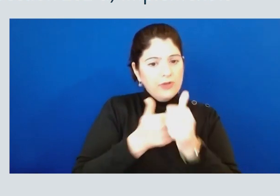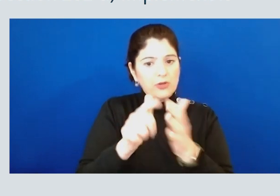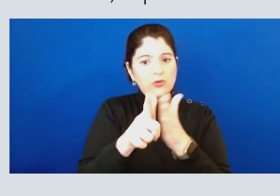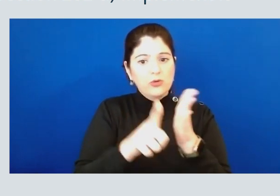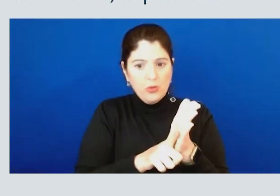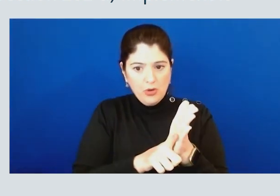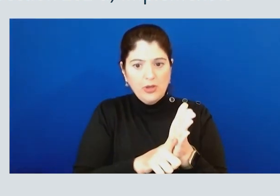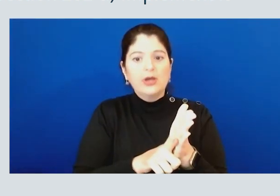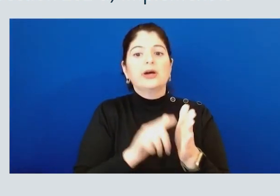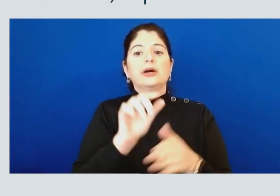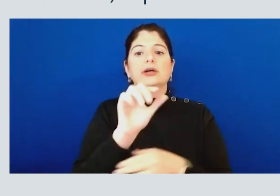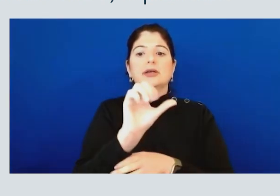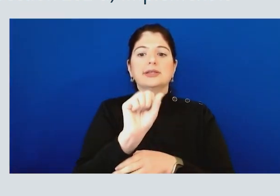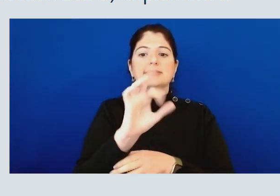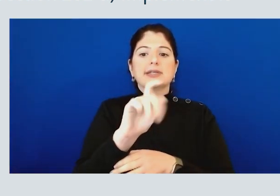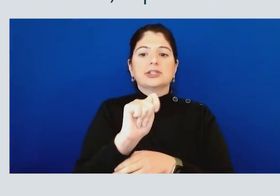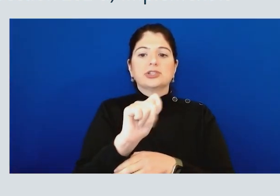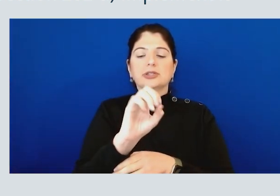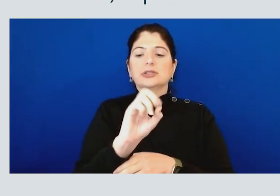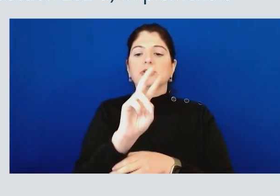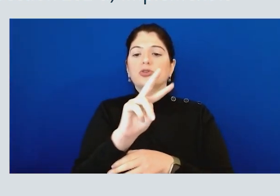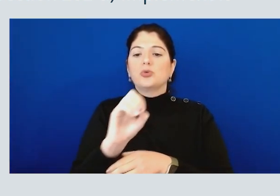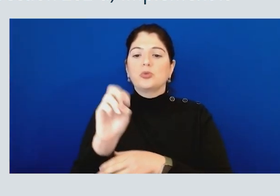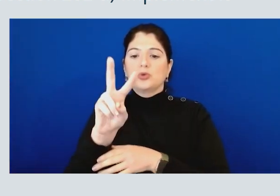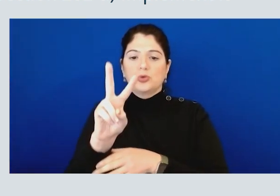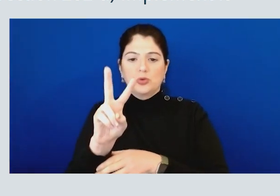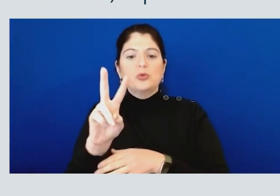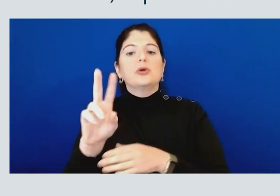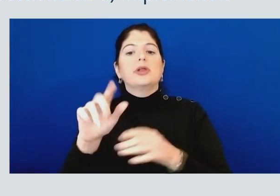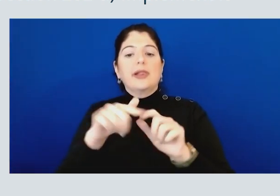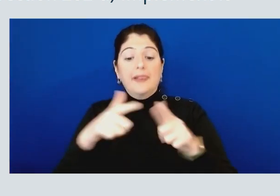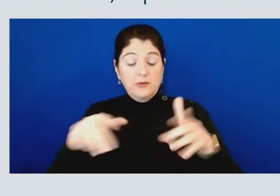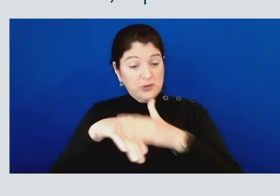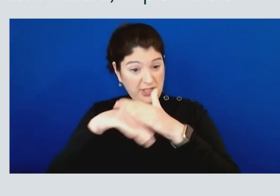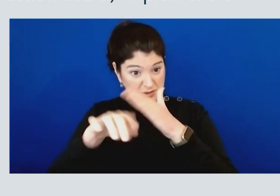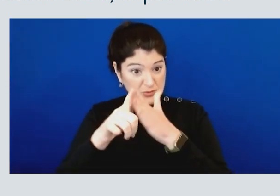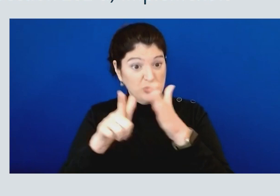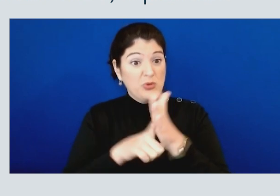or also called the Language Access Law, is implemented efficiently and effectively.